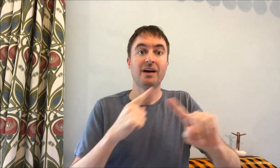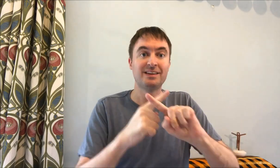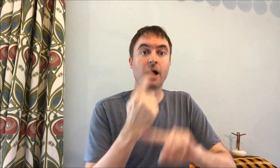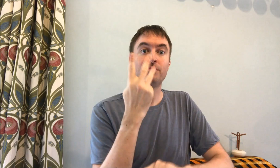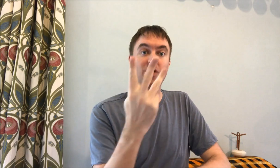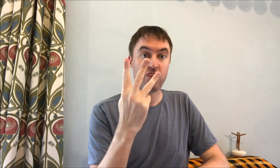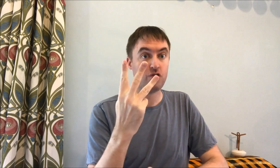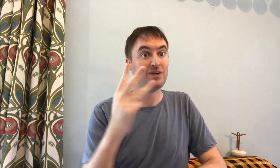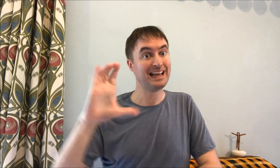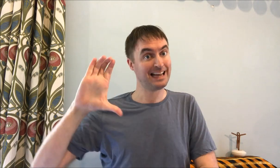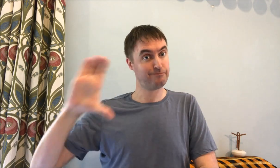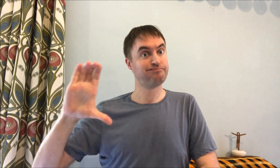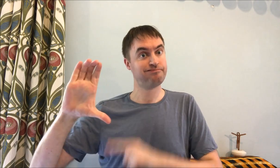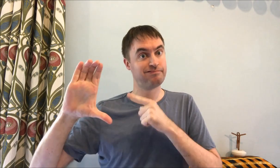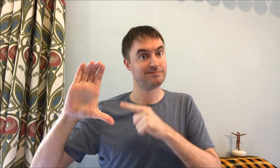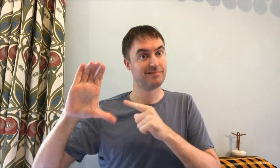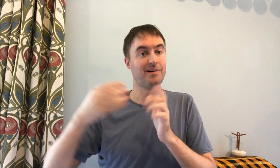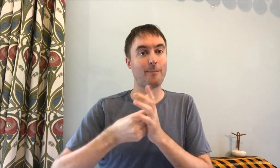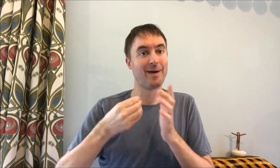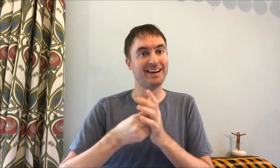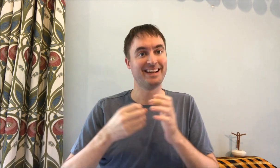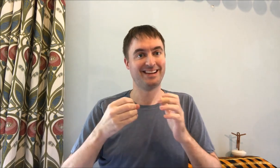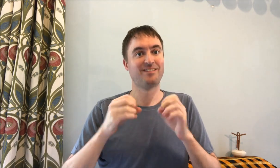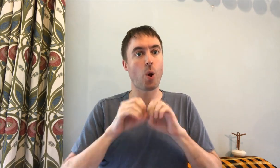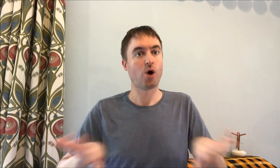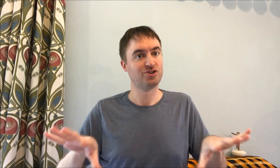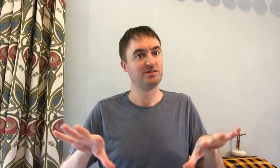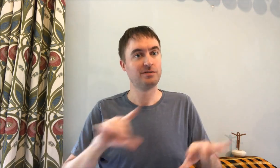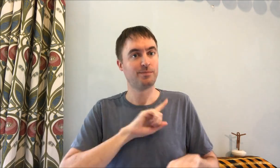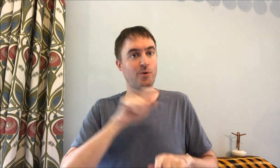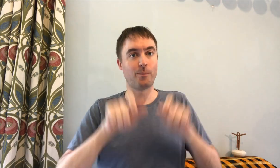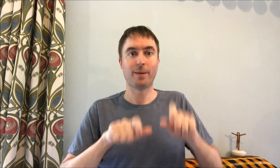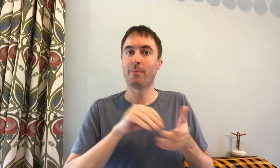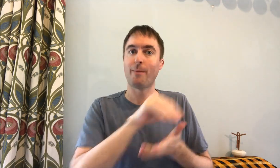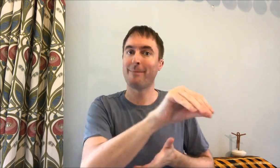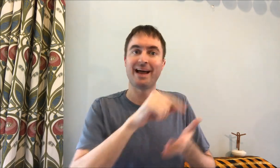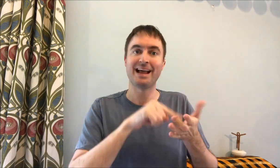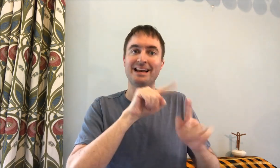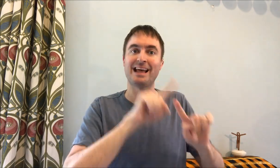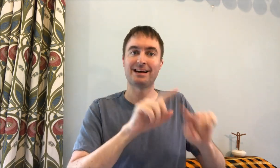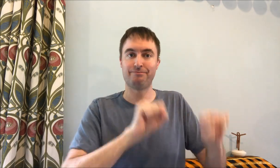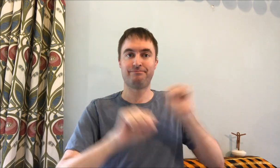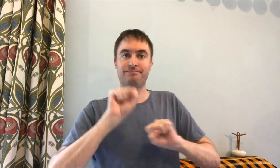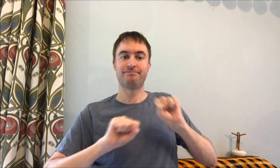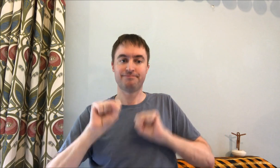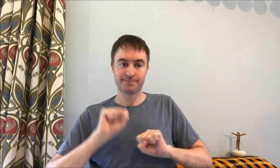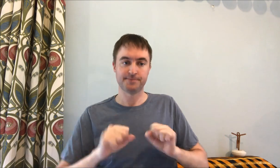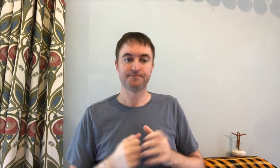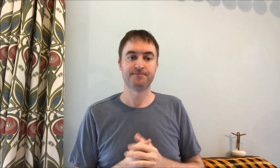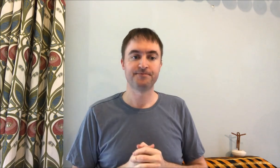So, three times as much money is avoided, as that which is given as development aid.